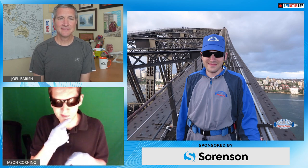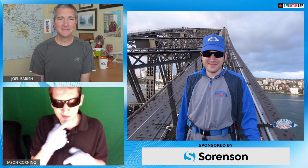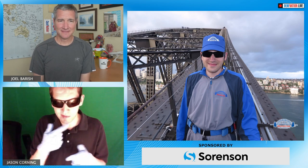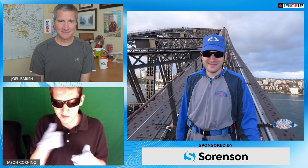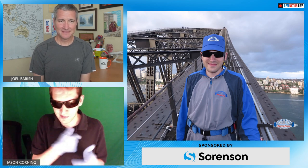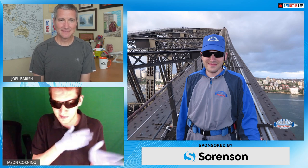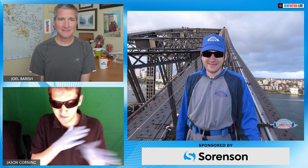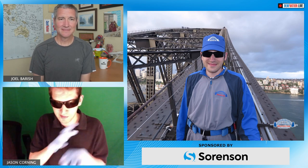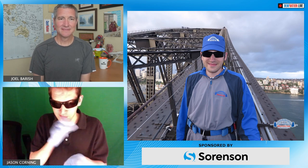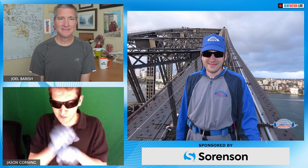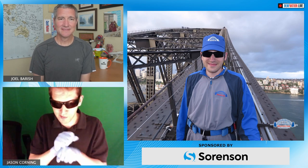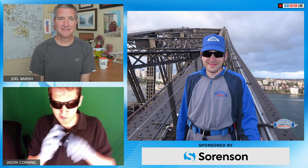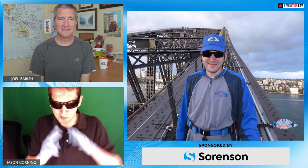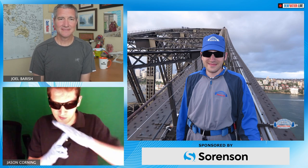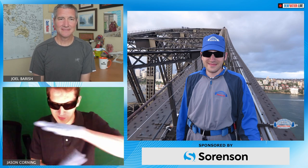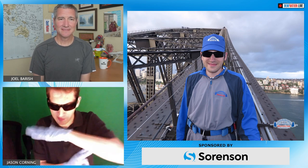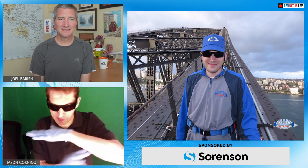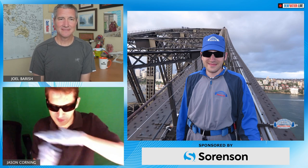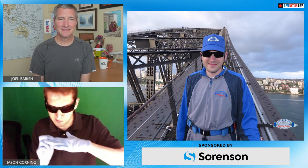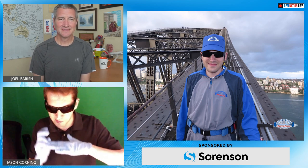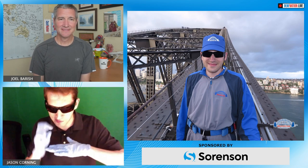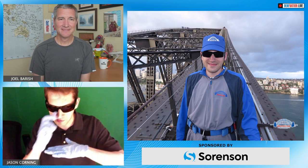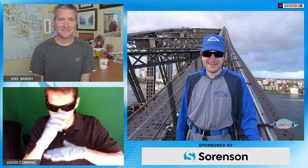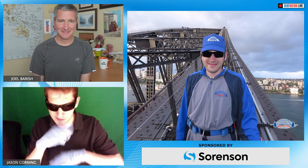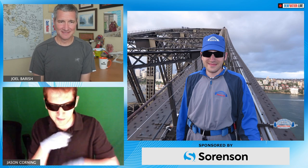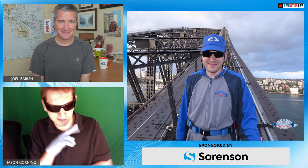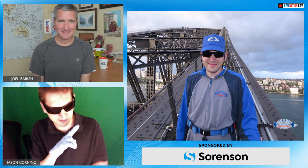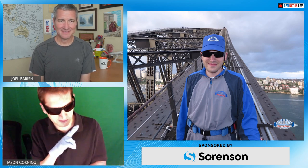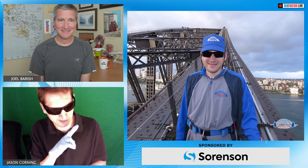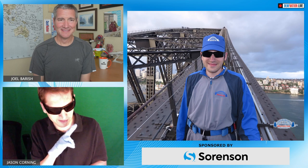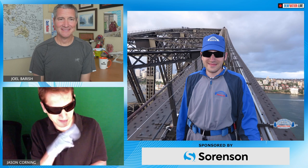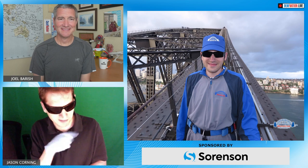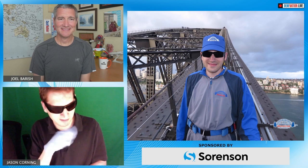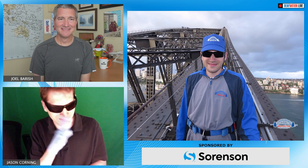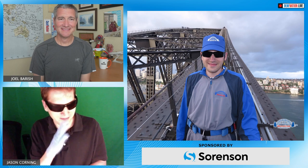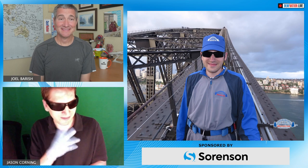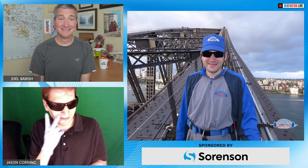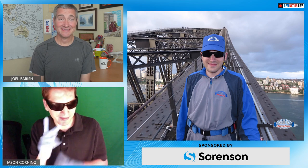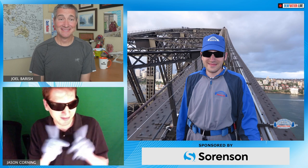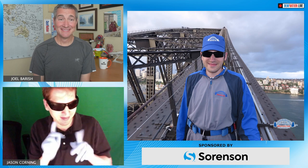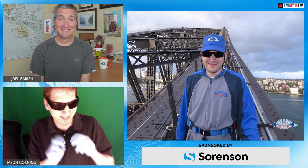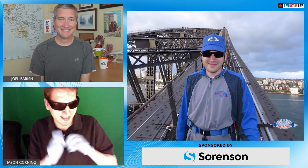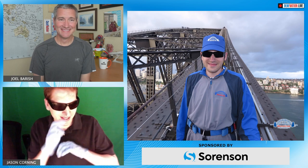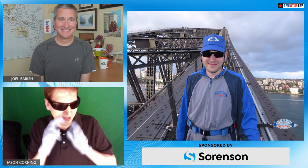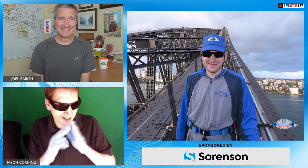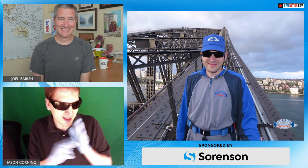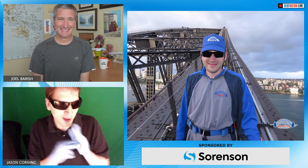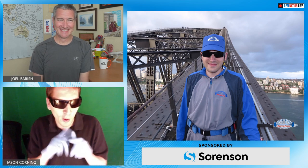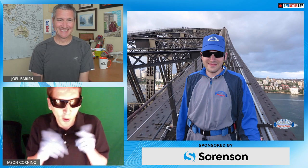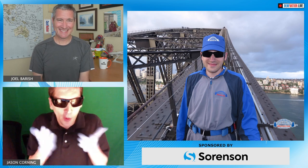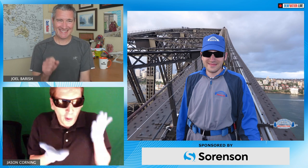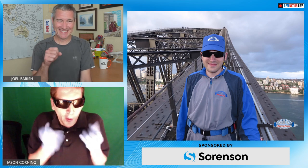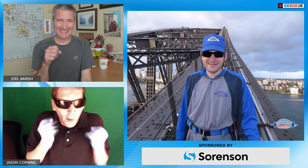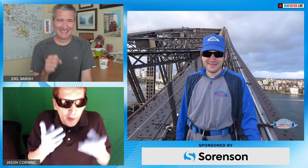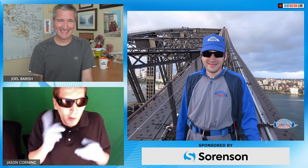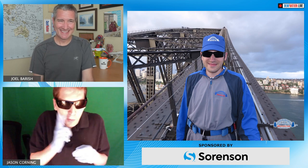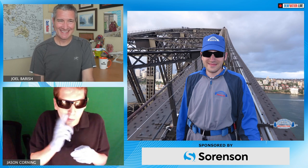when we plan to book the bridge climb I look at him thinking to myself I never see anyone climb the bridge,